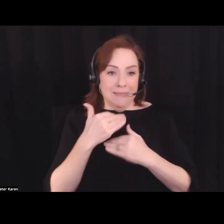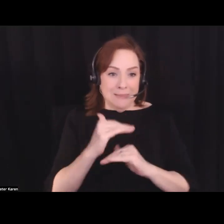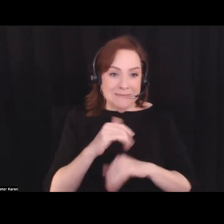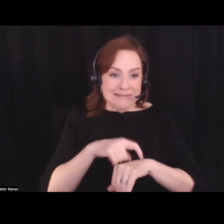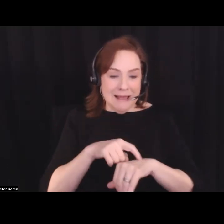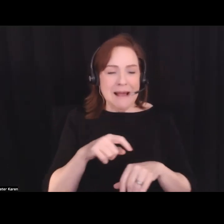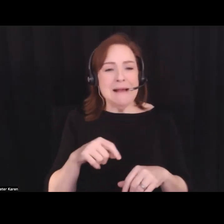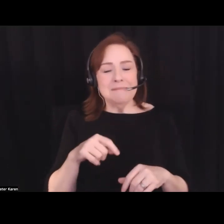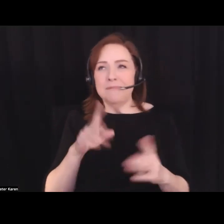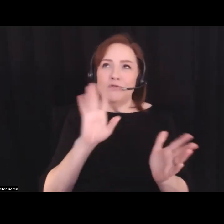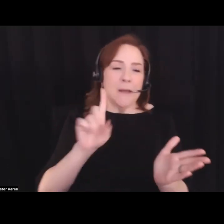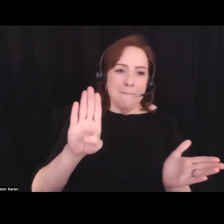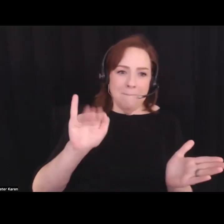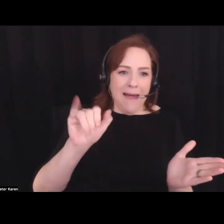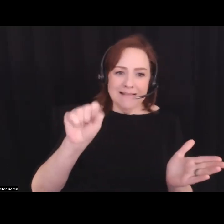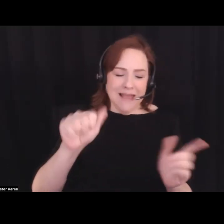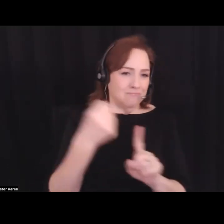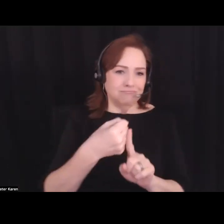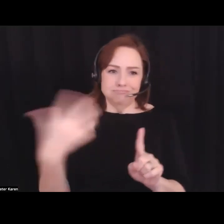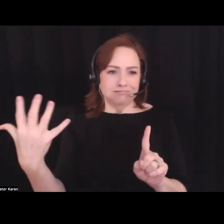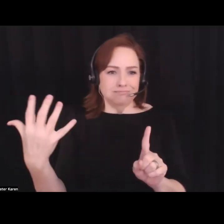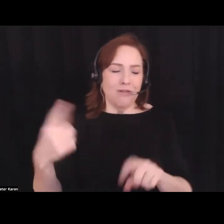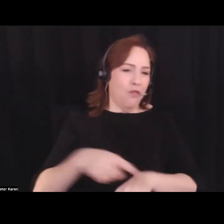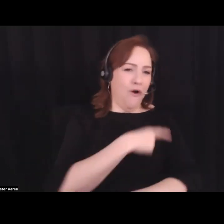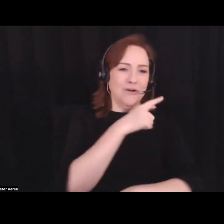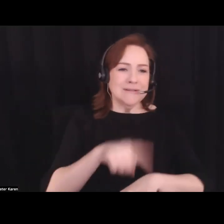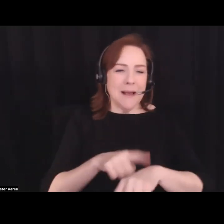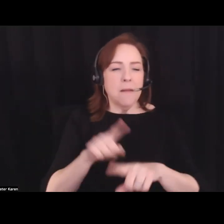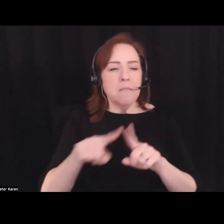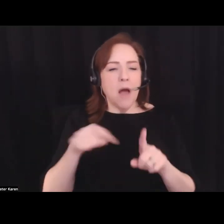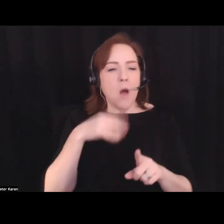whole presentation on this but I'll go through it quickly. there are two types of bias that I want